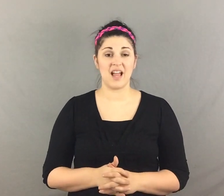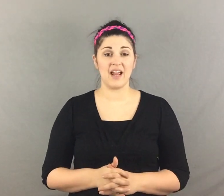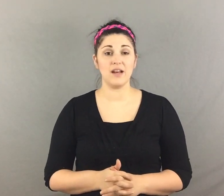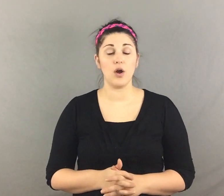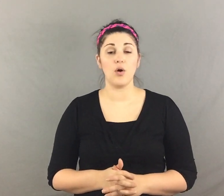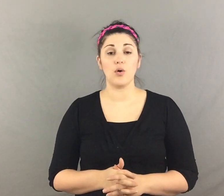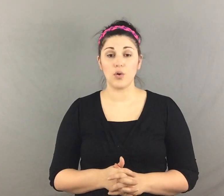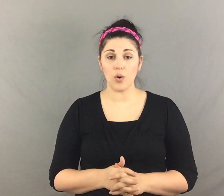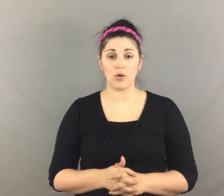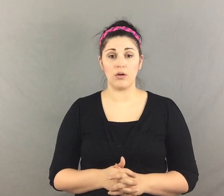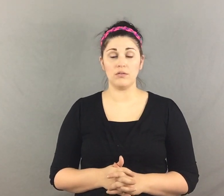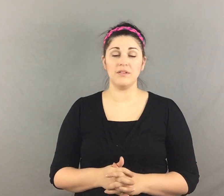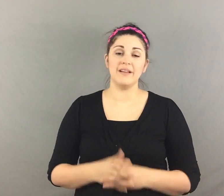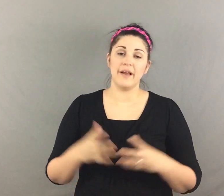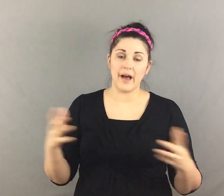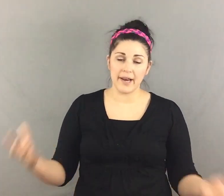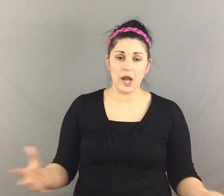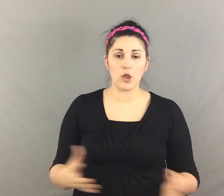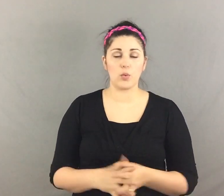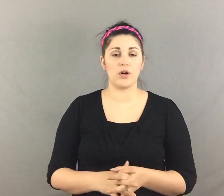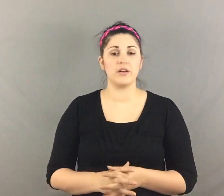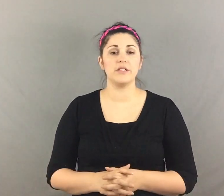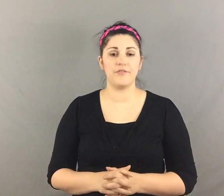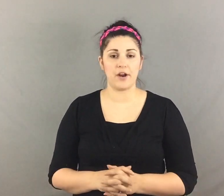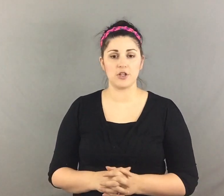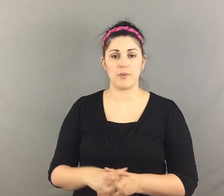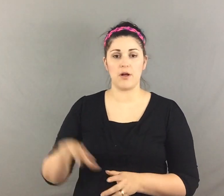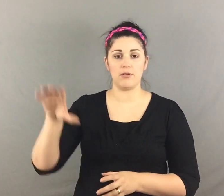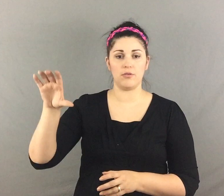sign coral, another word to finger, spell